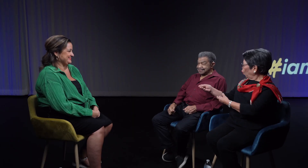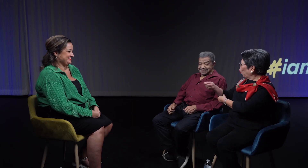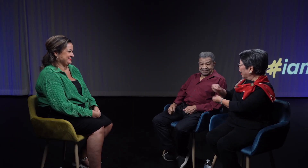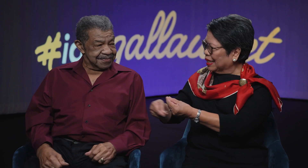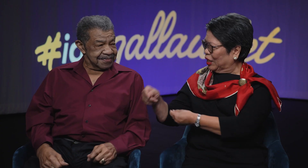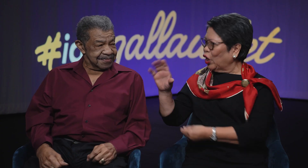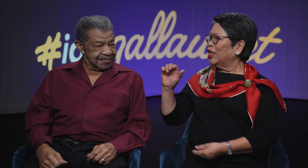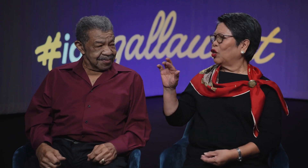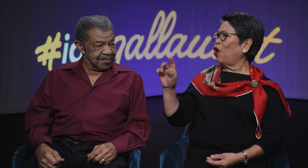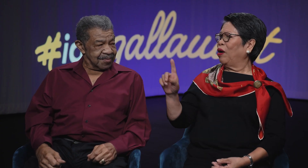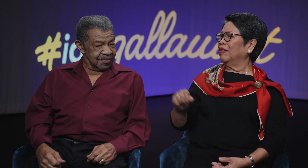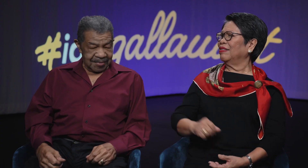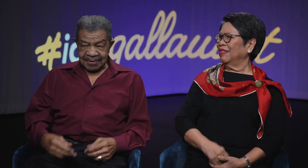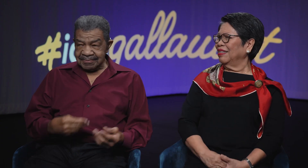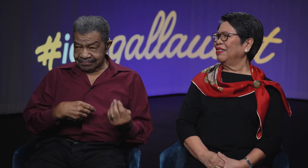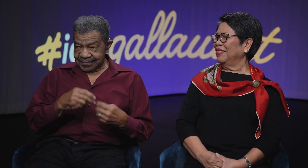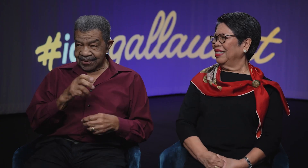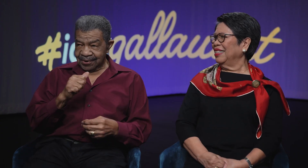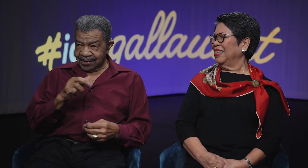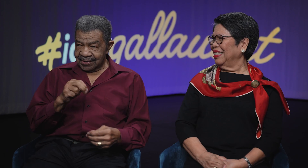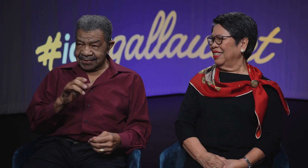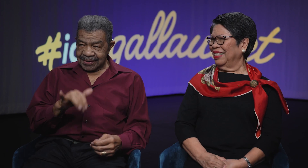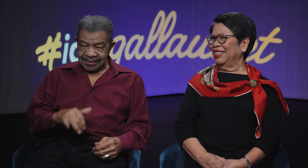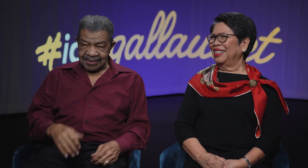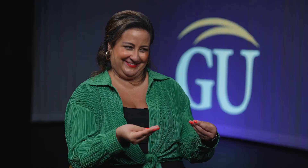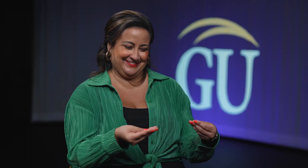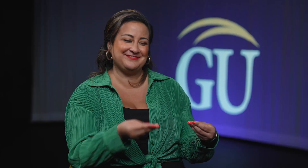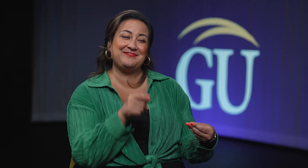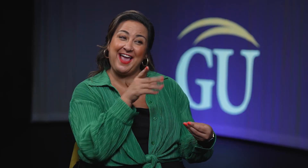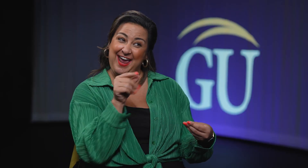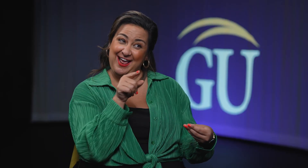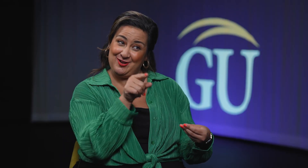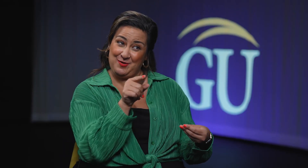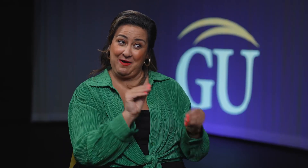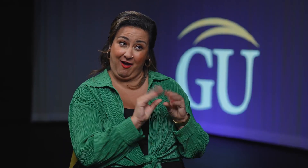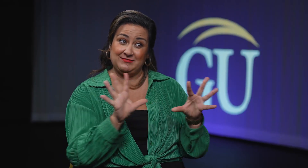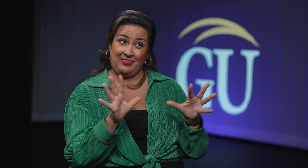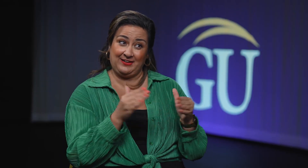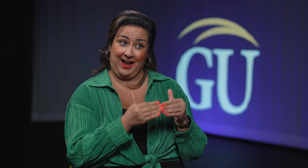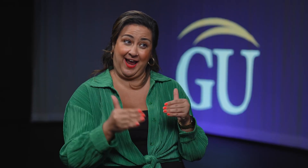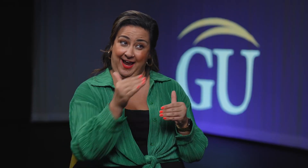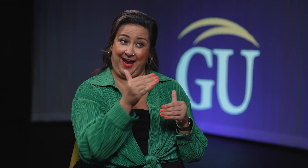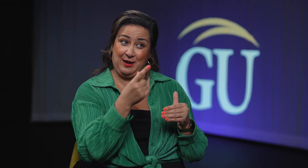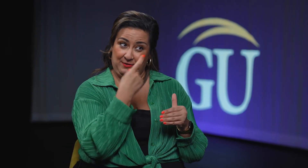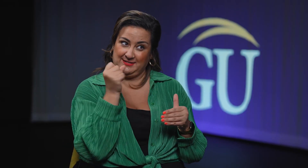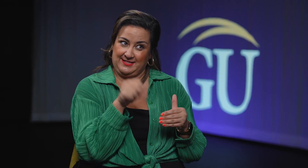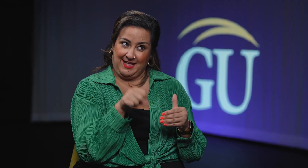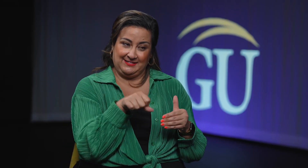We exchanged cards Yes, exchanged cards And you obviously were ahead, because yes